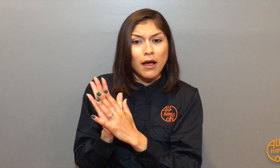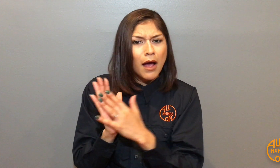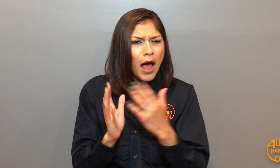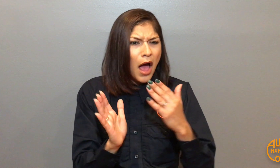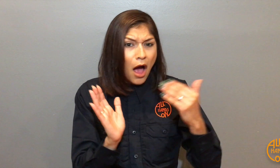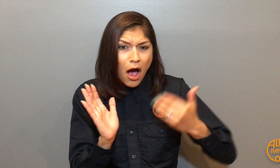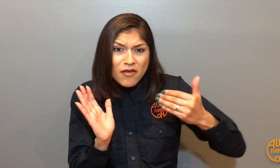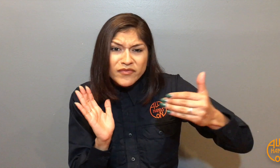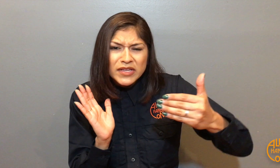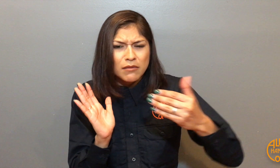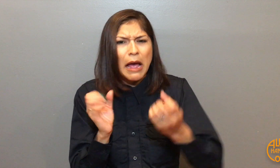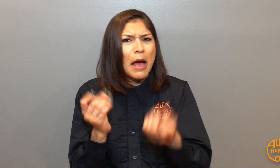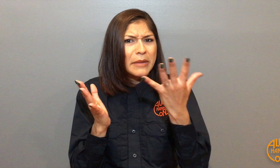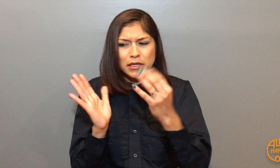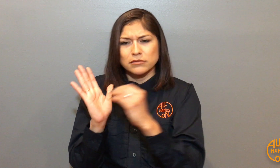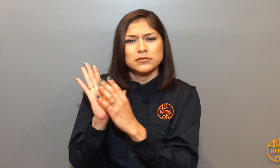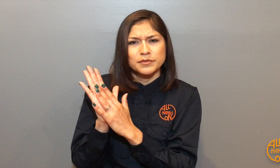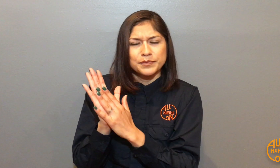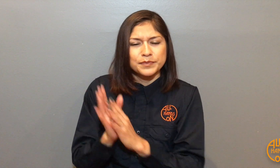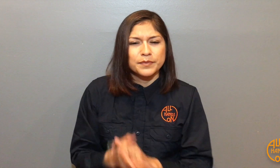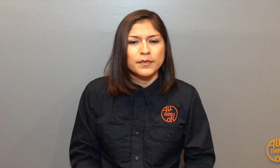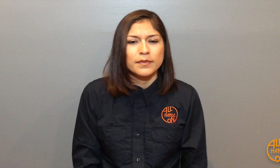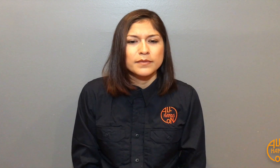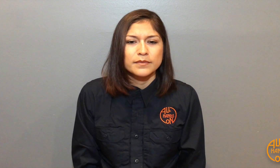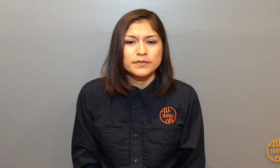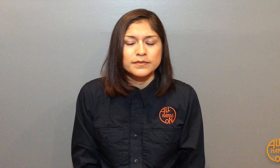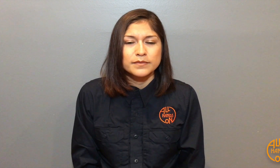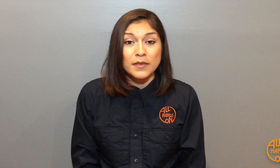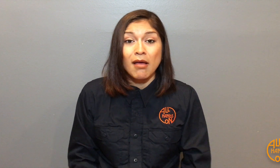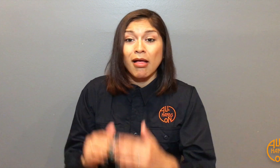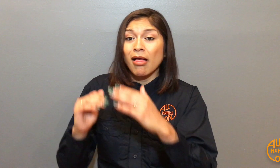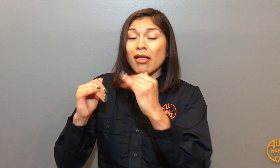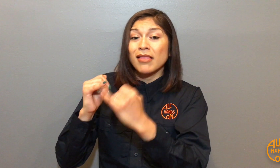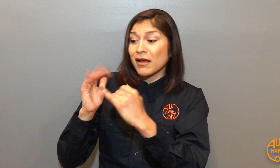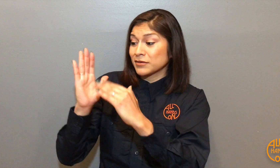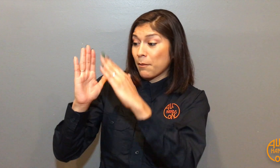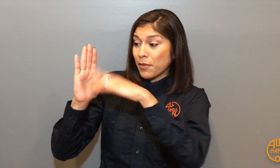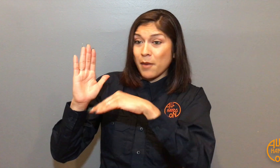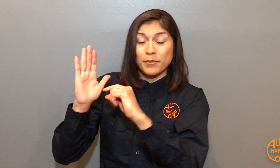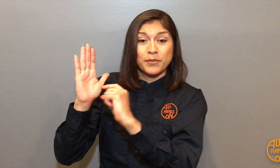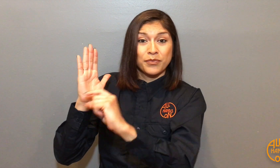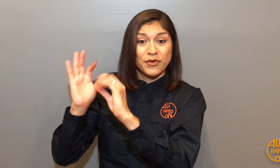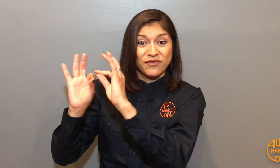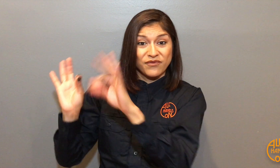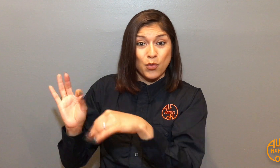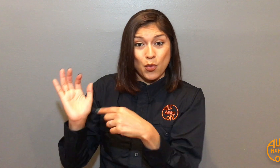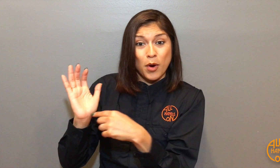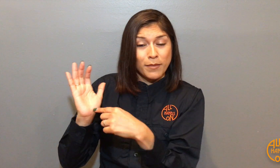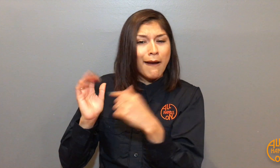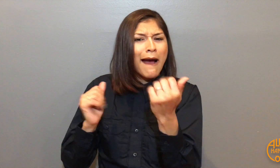let them know the frequency and lastly on the bottom if there's